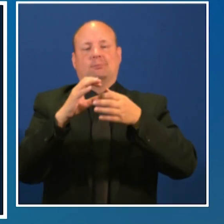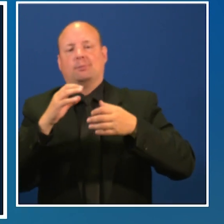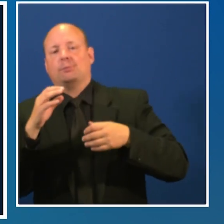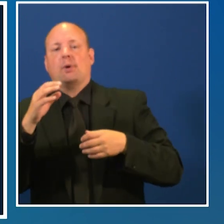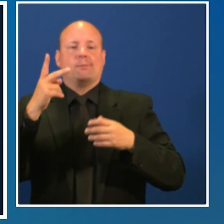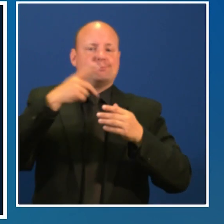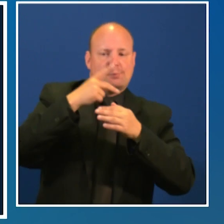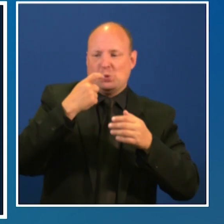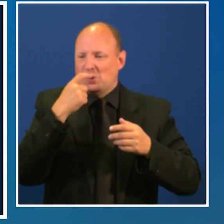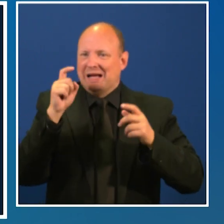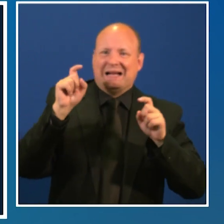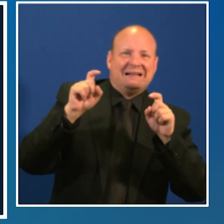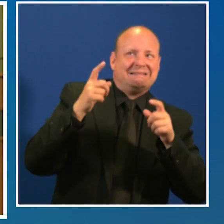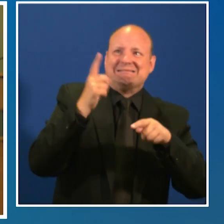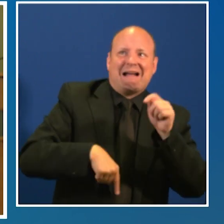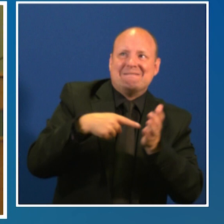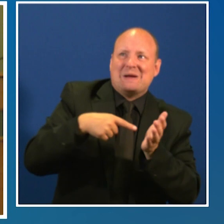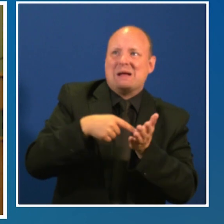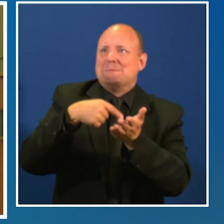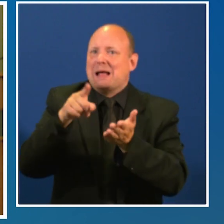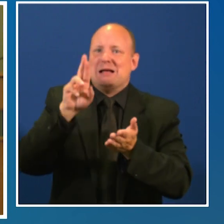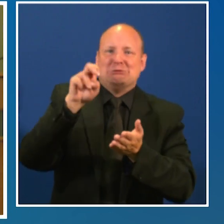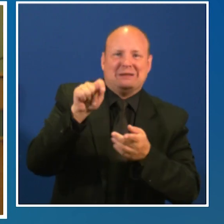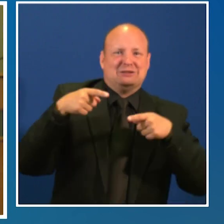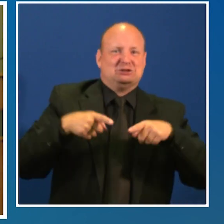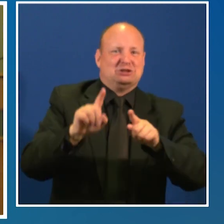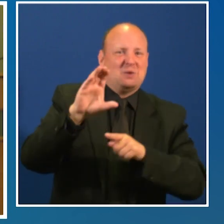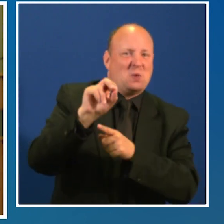turndown. This housing stability bridge is different than the